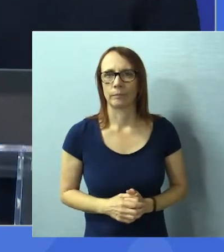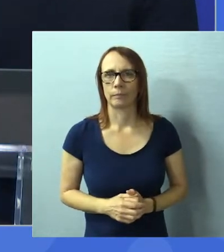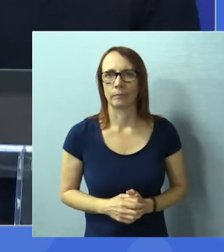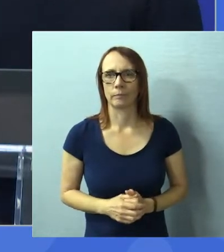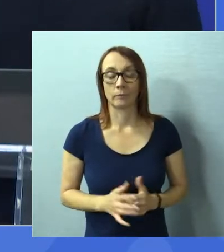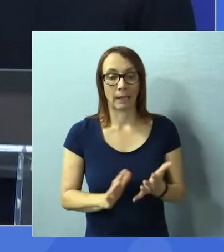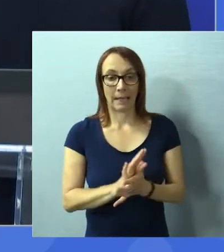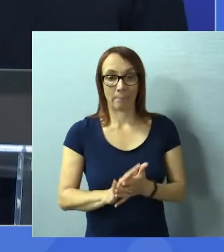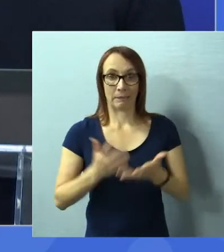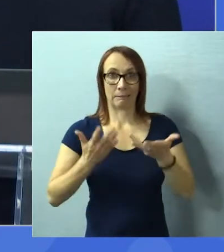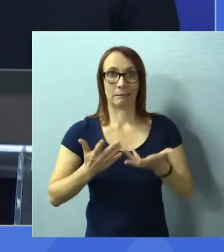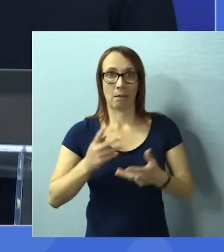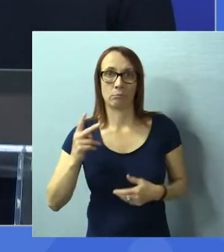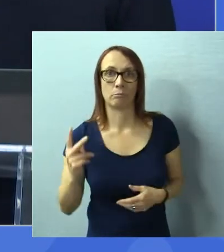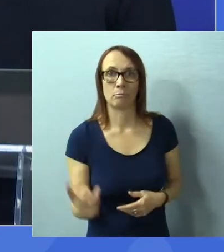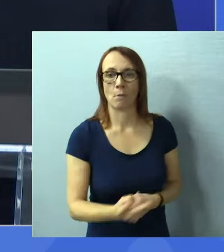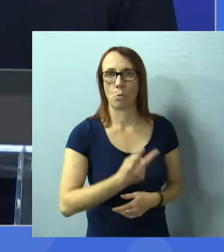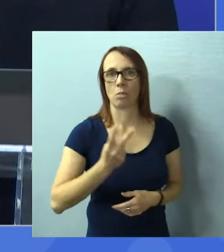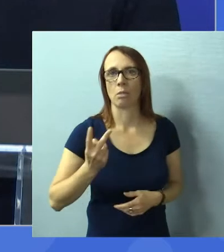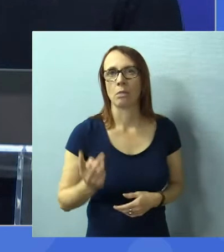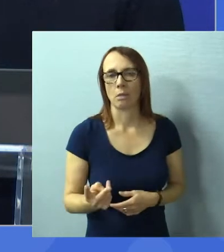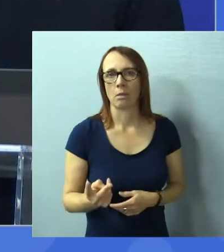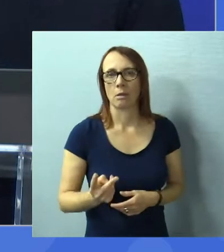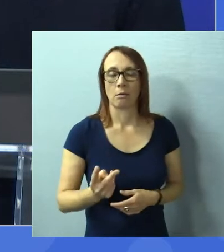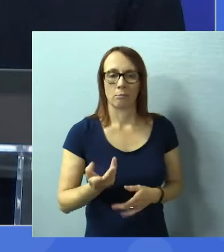Parliament's from that moment forward from 1990 natan and the opening of the